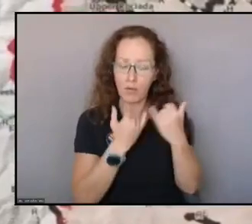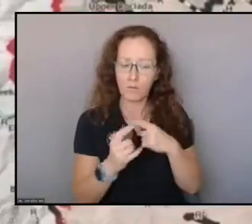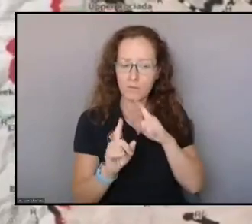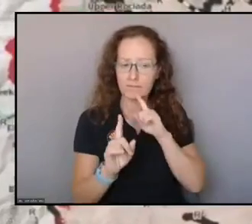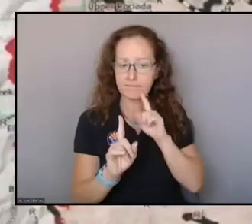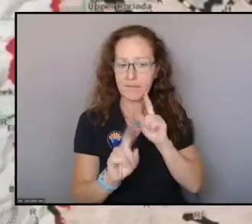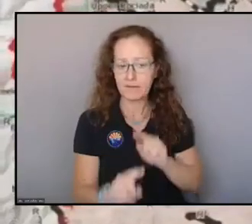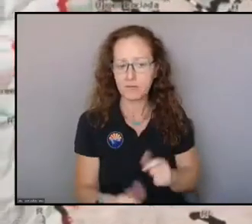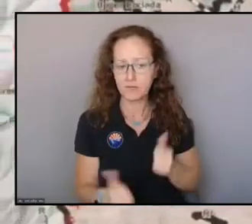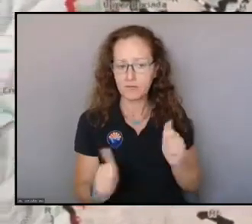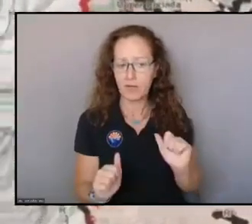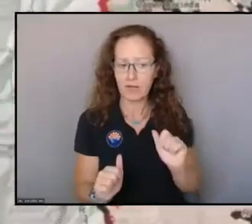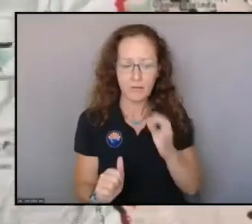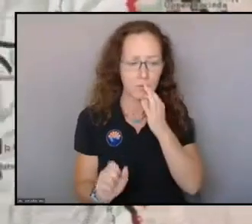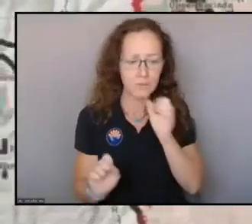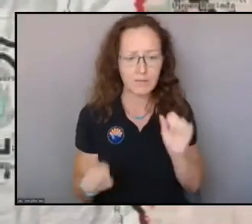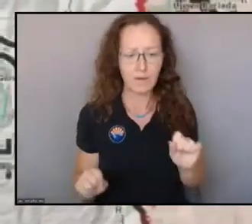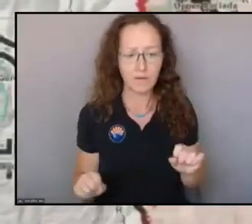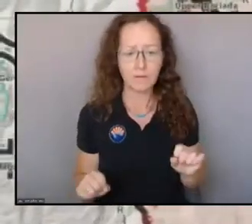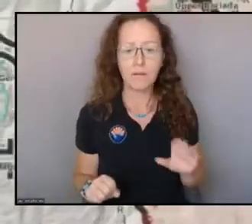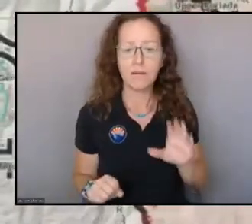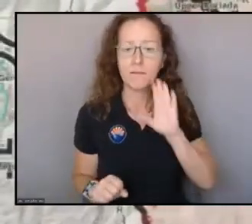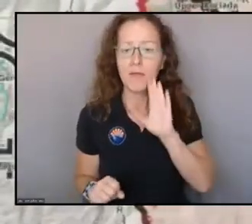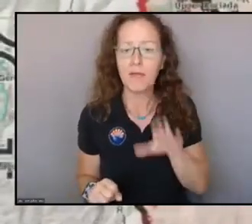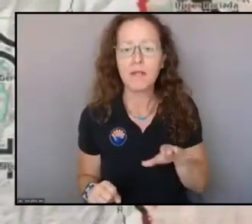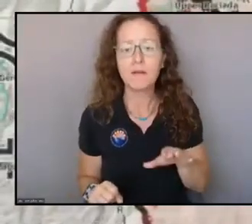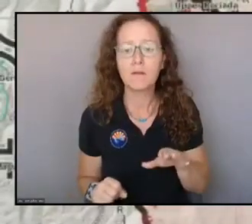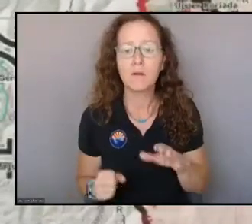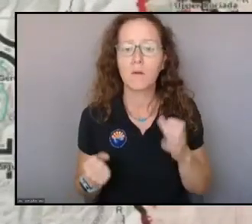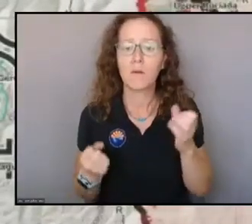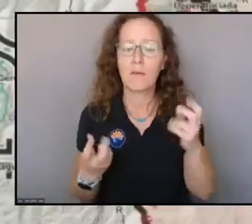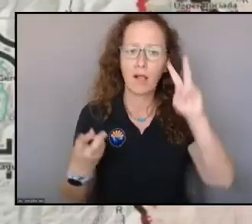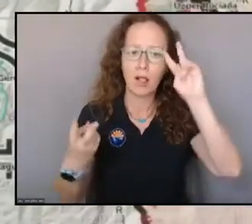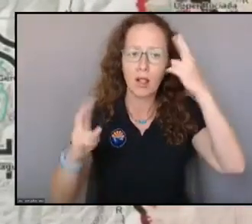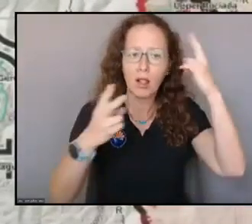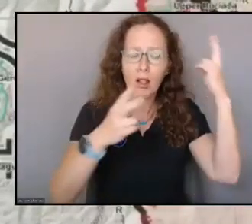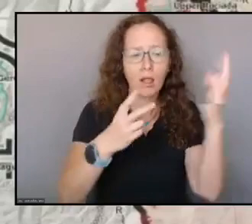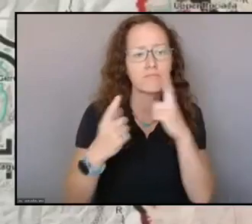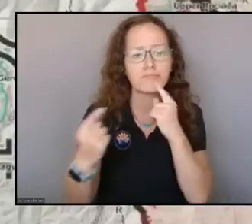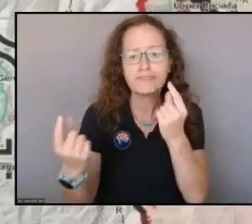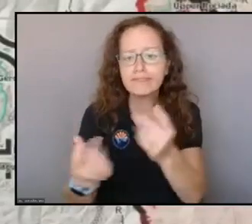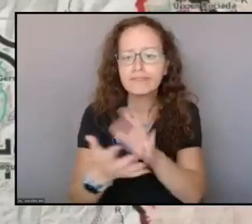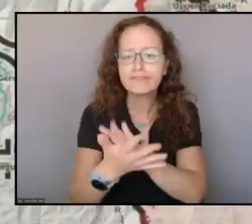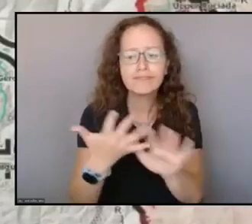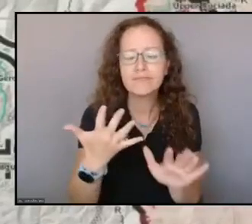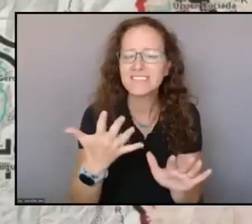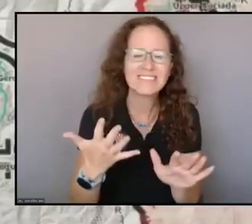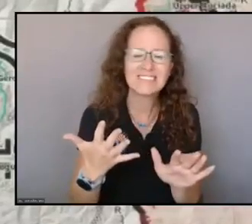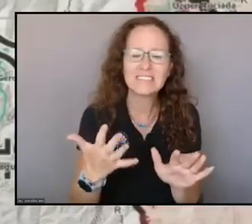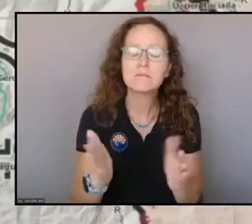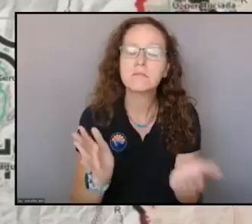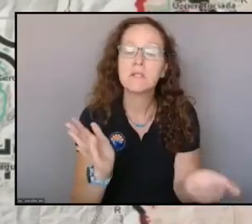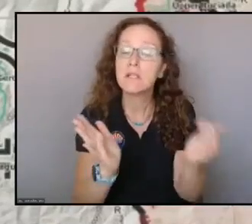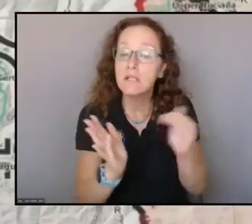AS POSSIBLE. I KNOW THERE IS STILL A LOT OF MISINFORMATION OUT THERE AND I THINK IT IS REALLY IMPORTANT TO REITERATE WE ARE